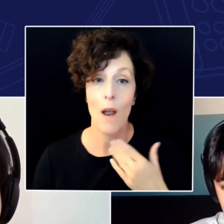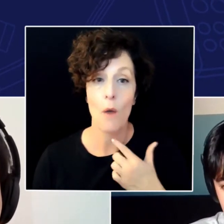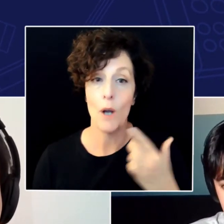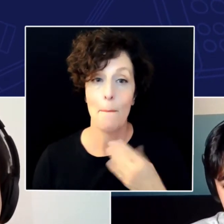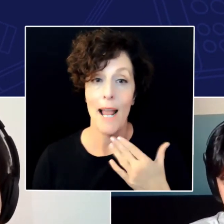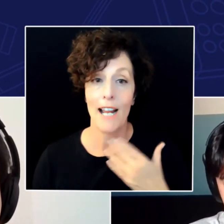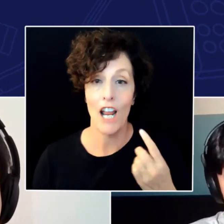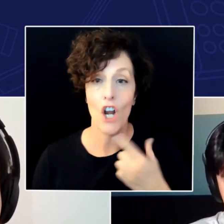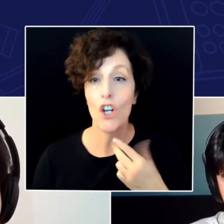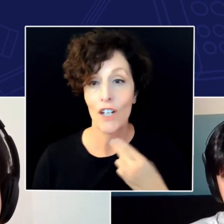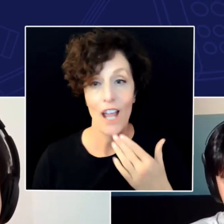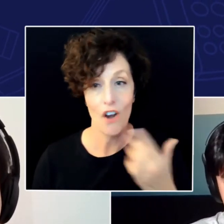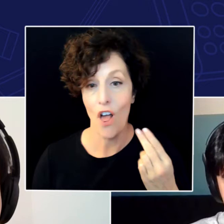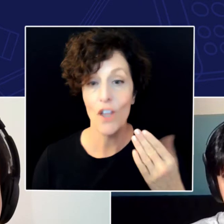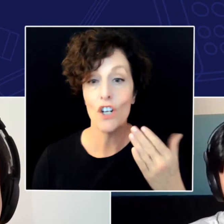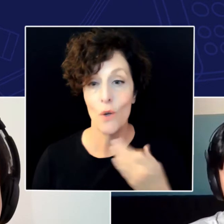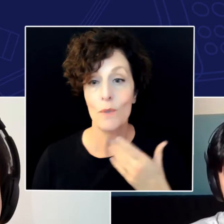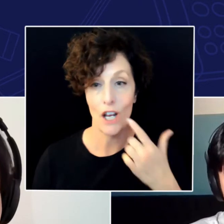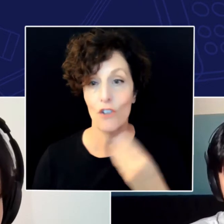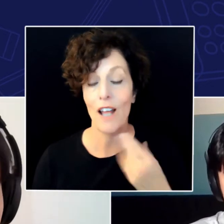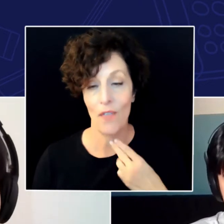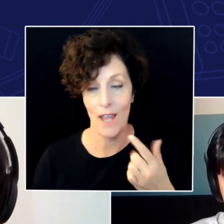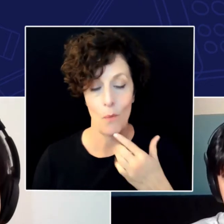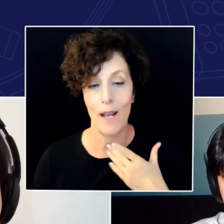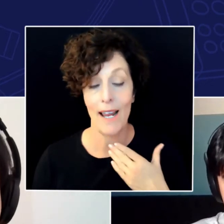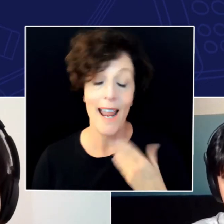and look at all the notes and just learn it that way.